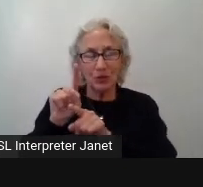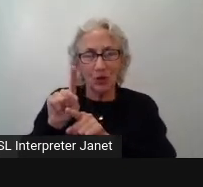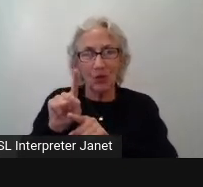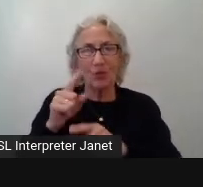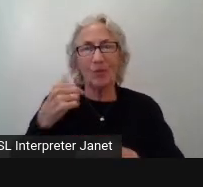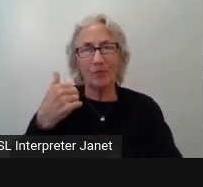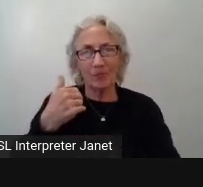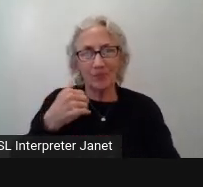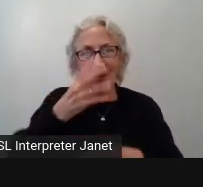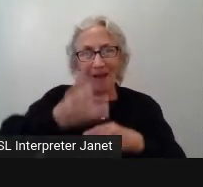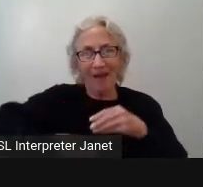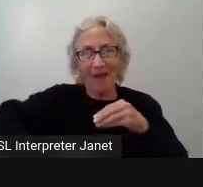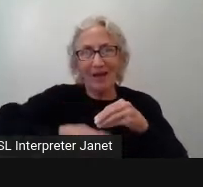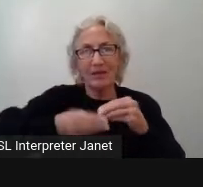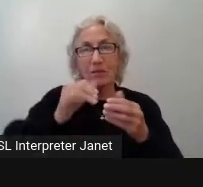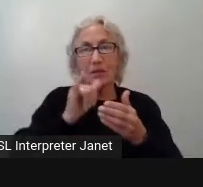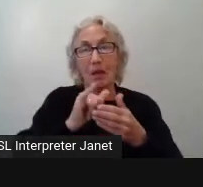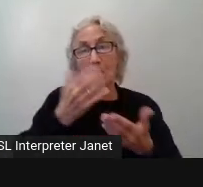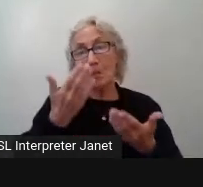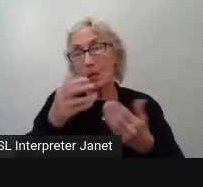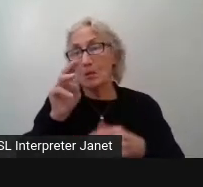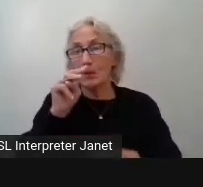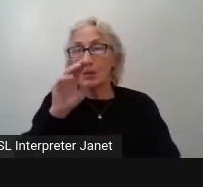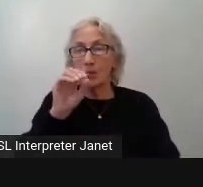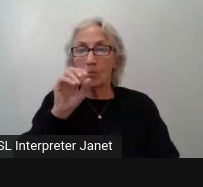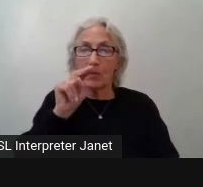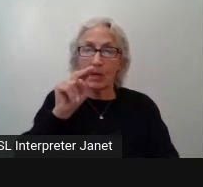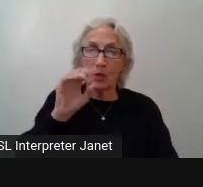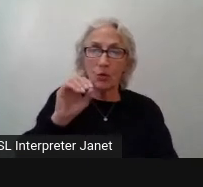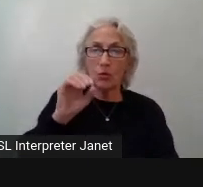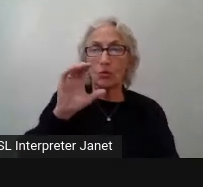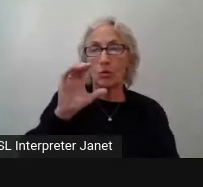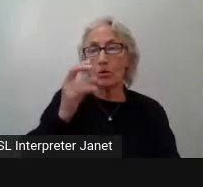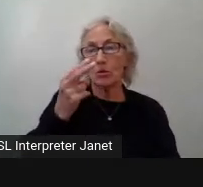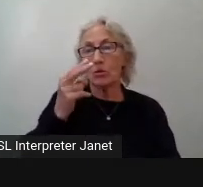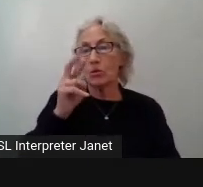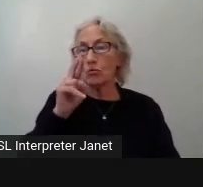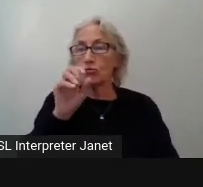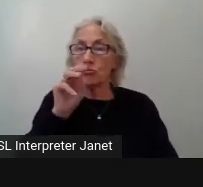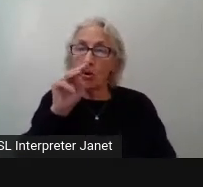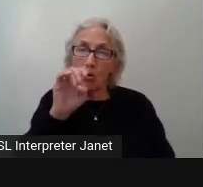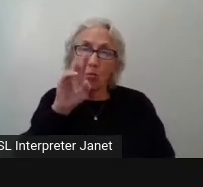in monochrome, if they want a bigger font size, a higher contrast,